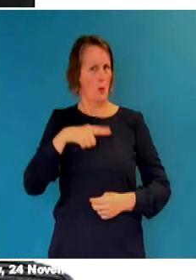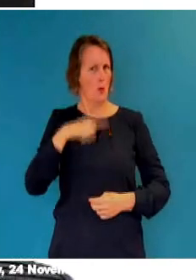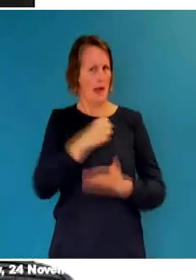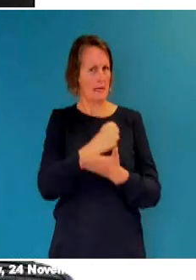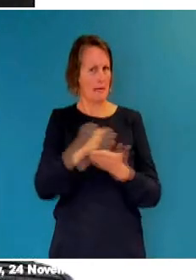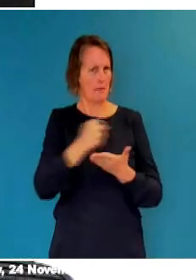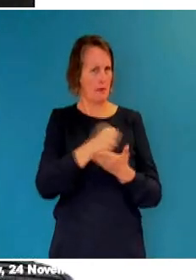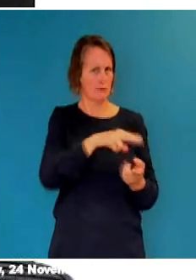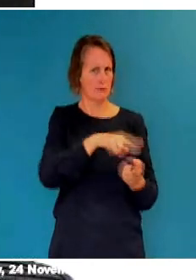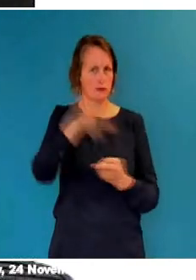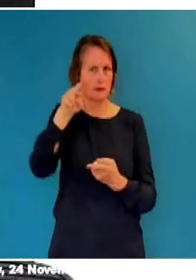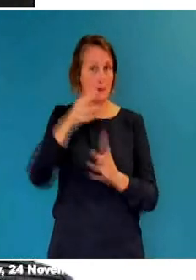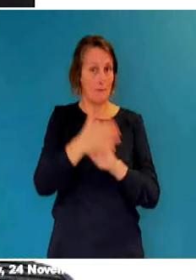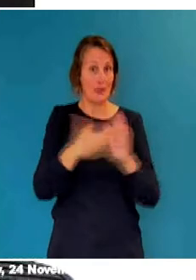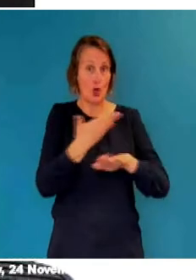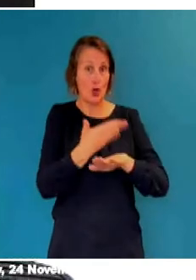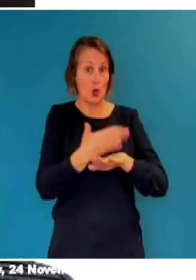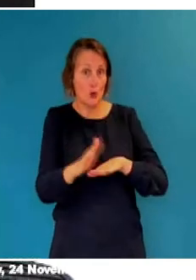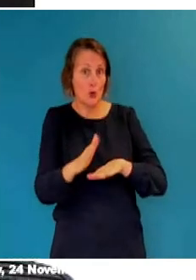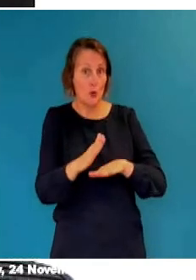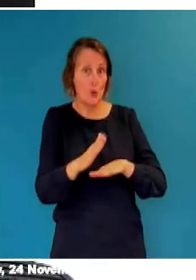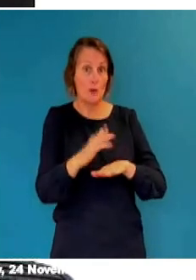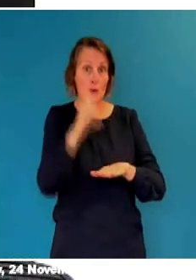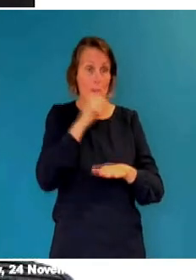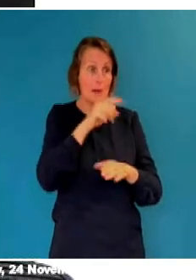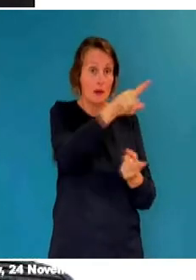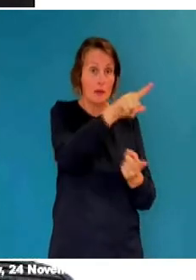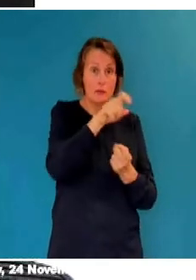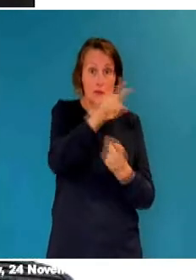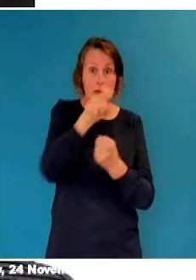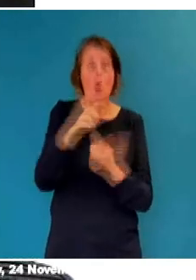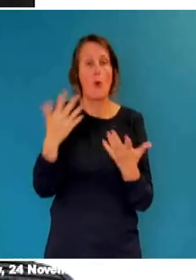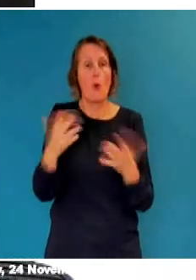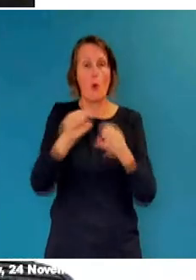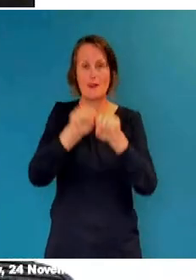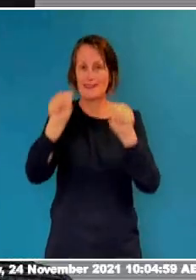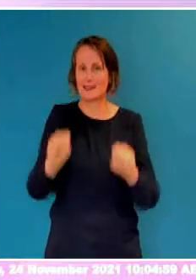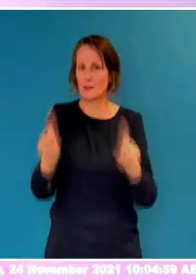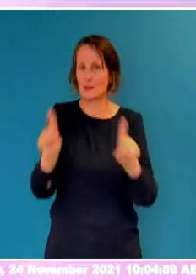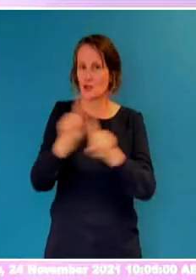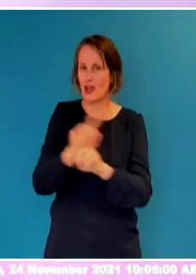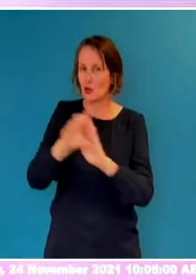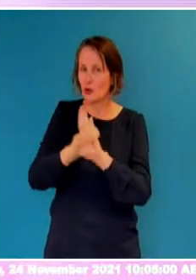Are they new hires or just a change in the system? So they're not new hires.